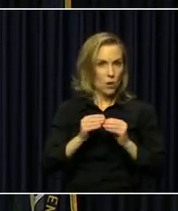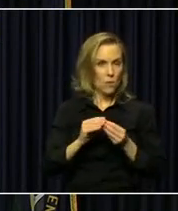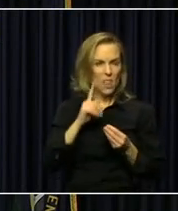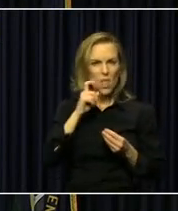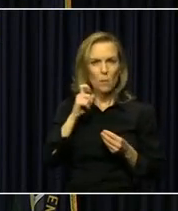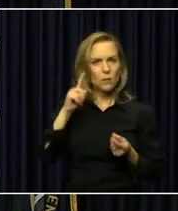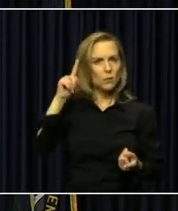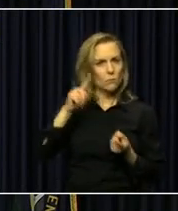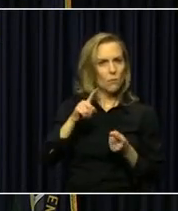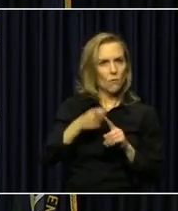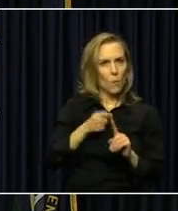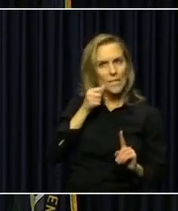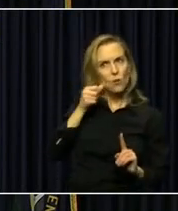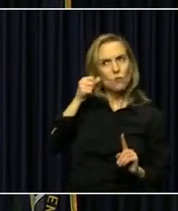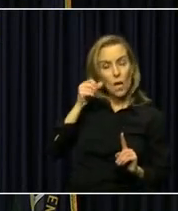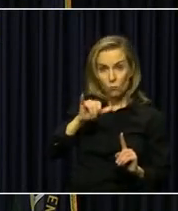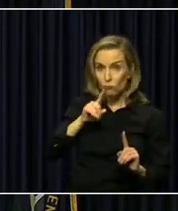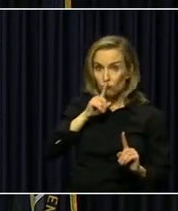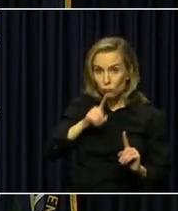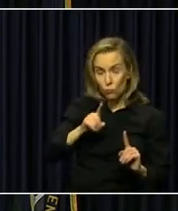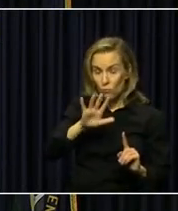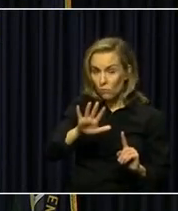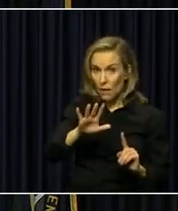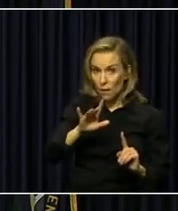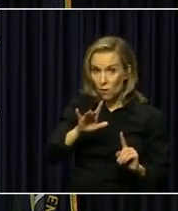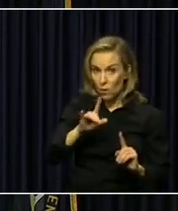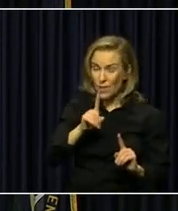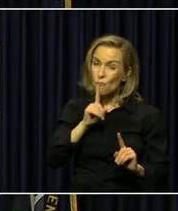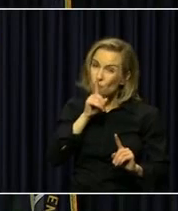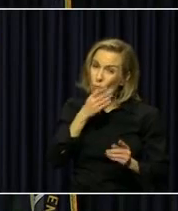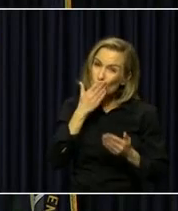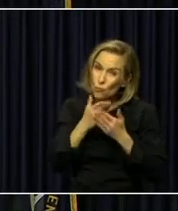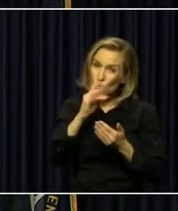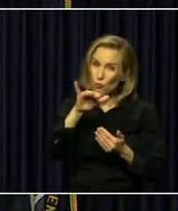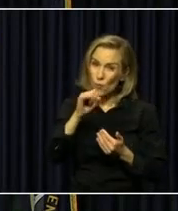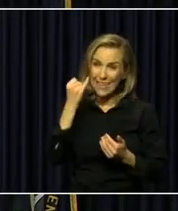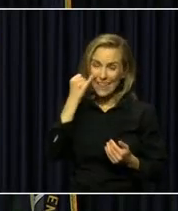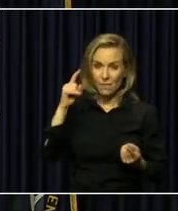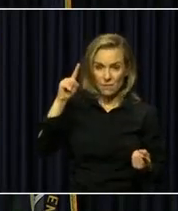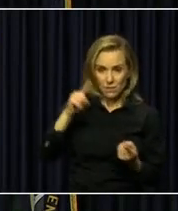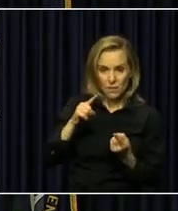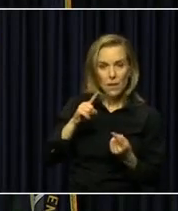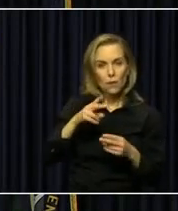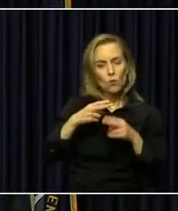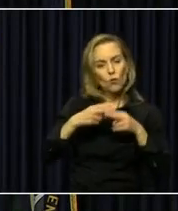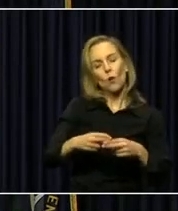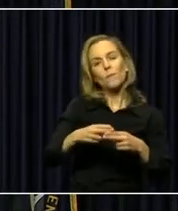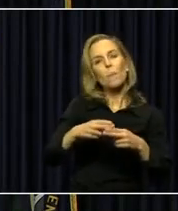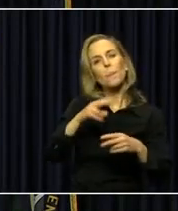SO TONIGHT LET'S AGAIN LIGHT OUR HOUSES UP GREEN IN HONOR OF